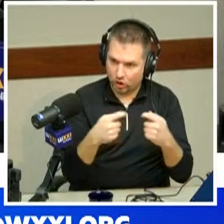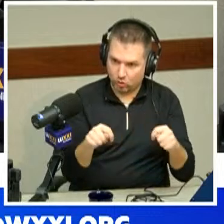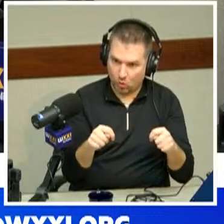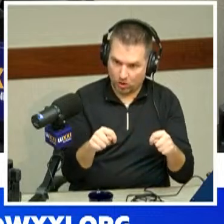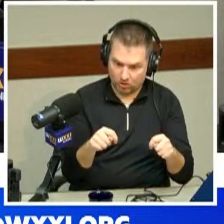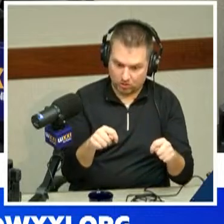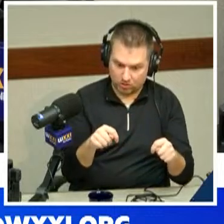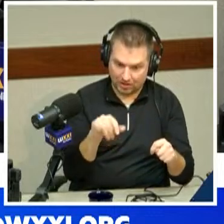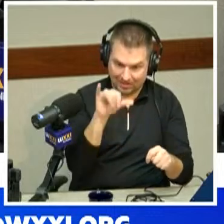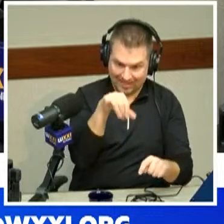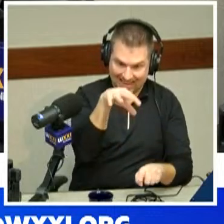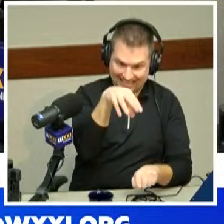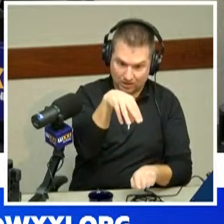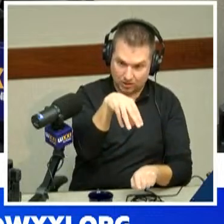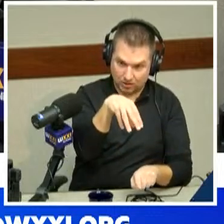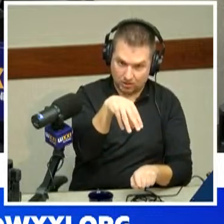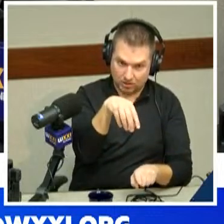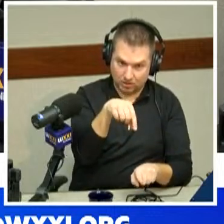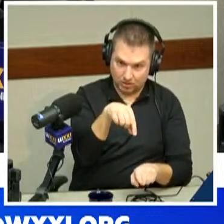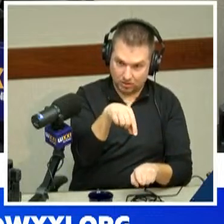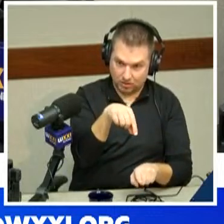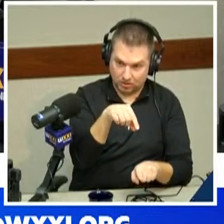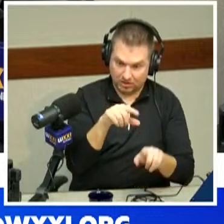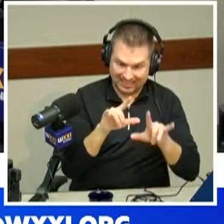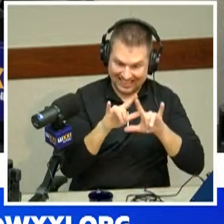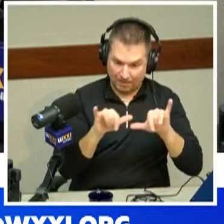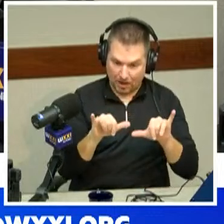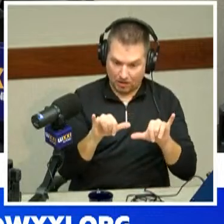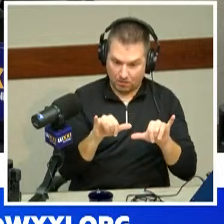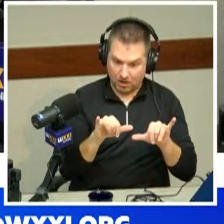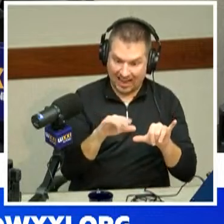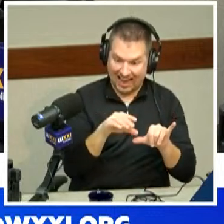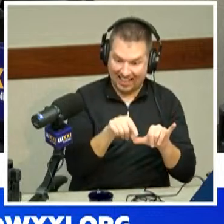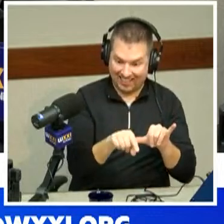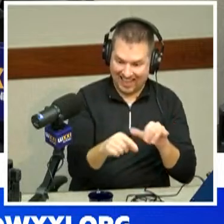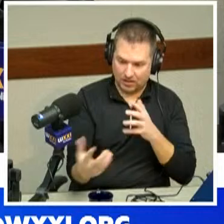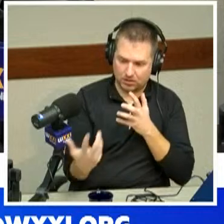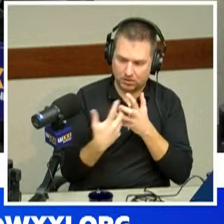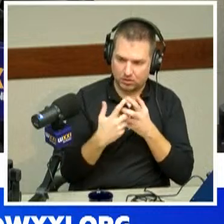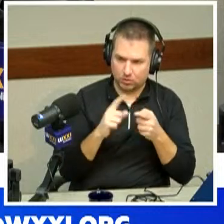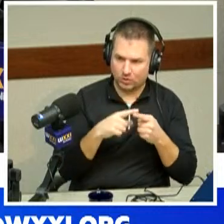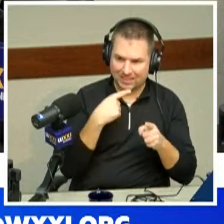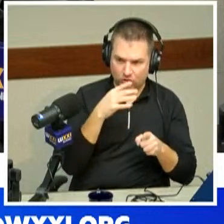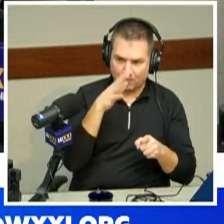time because it's serving for hearing um parents so they might you know also speak while they're